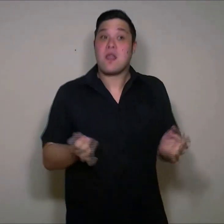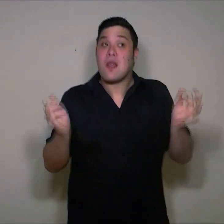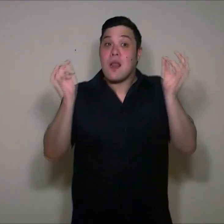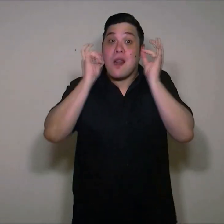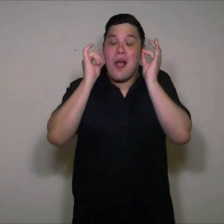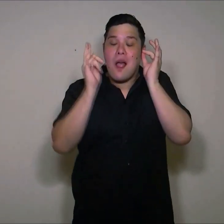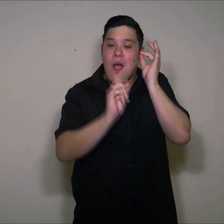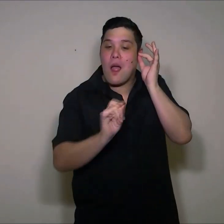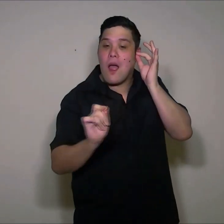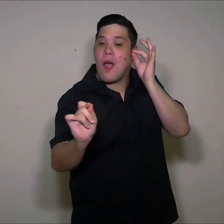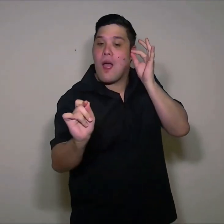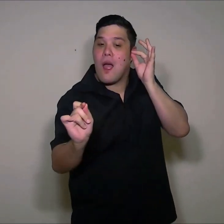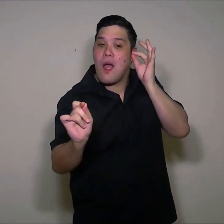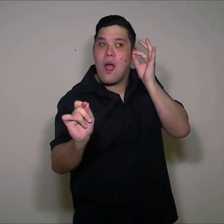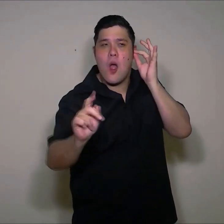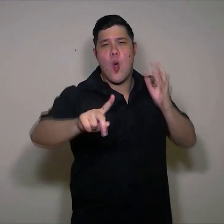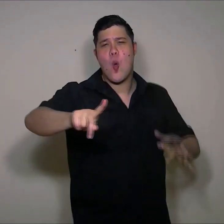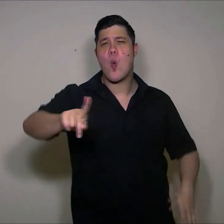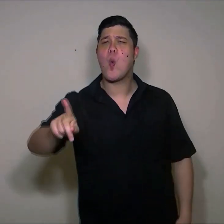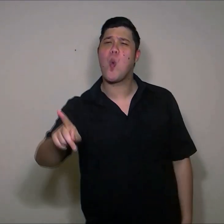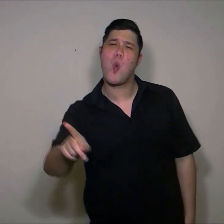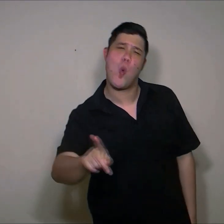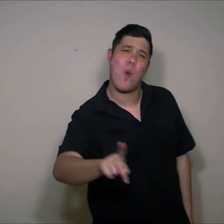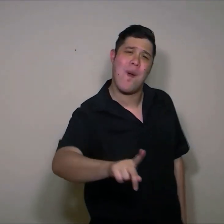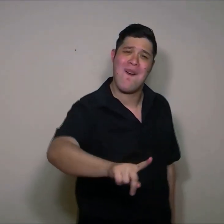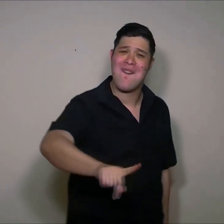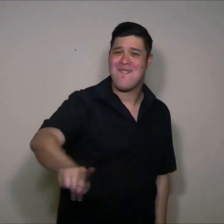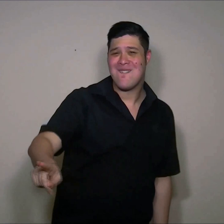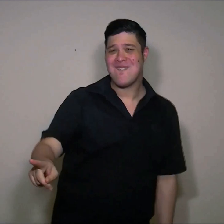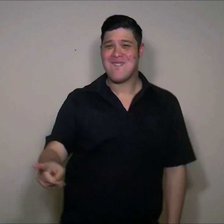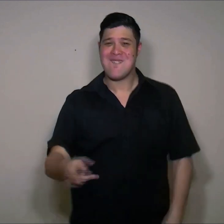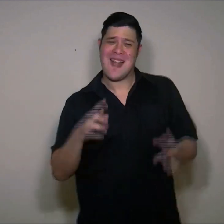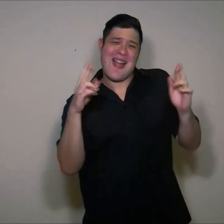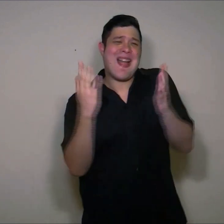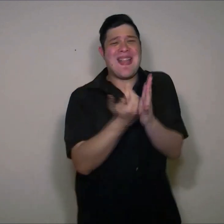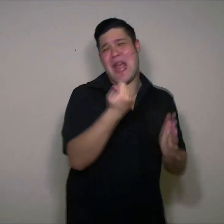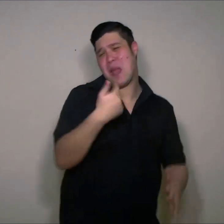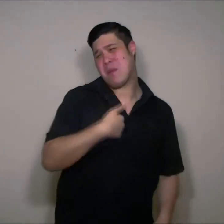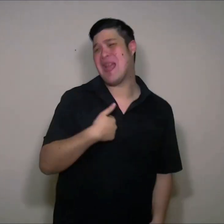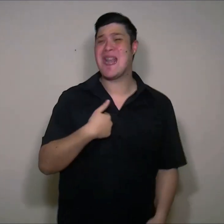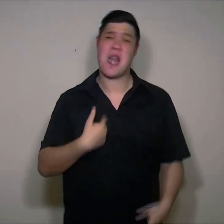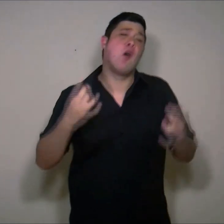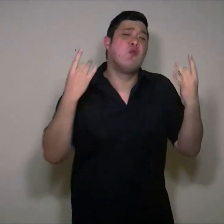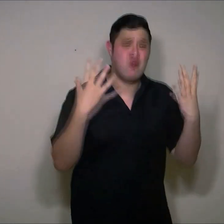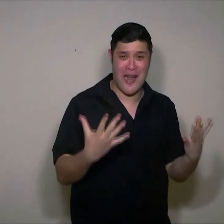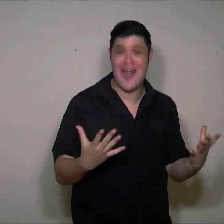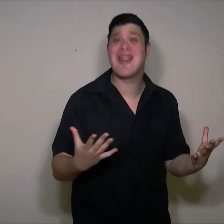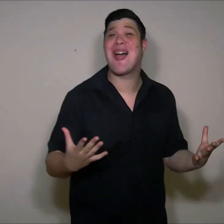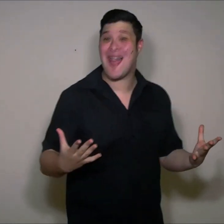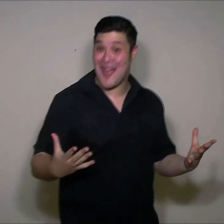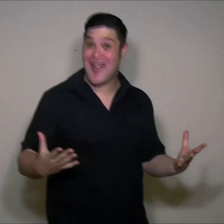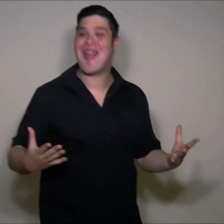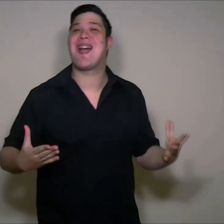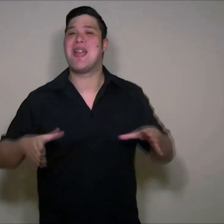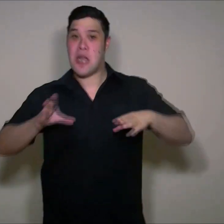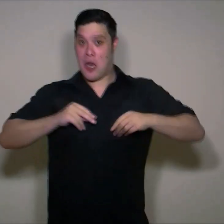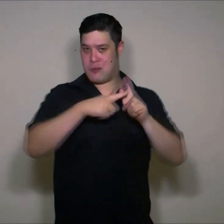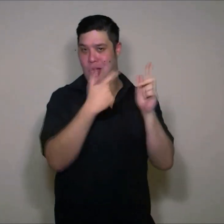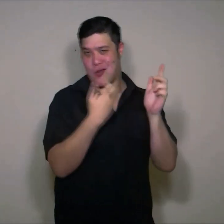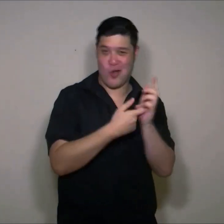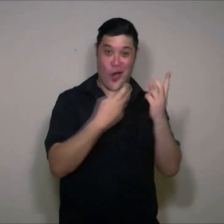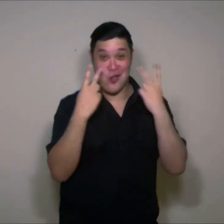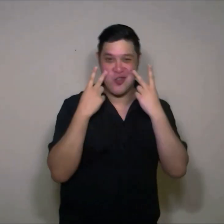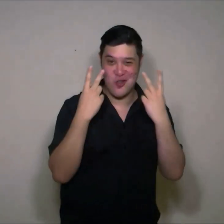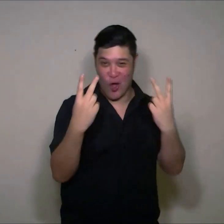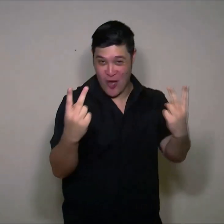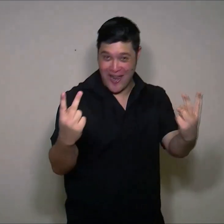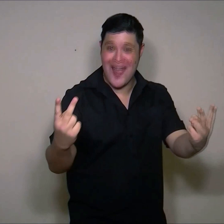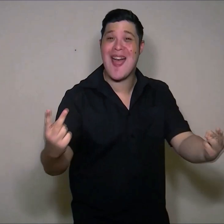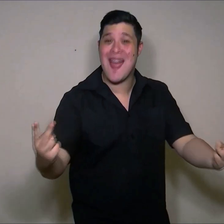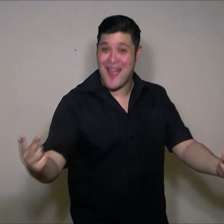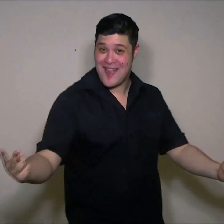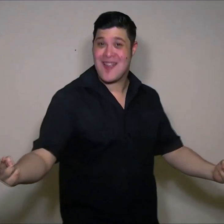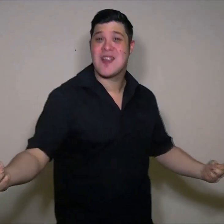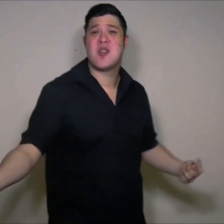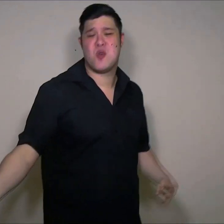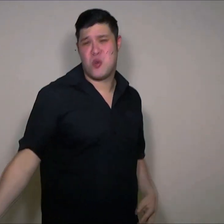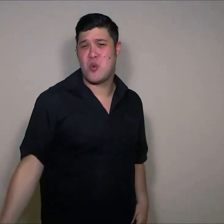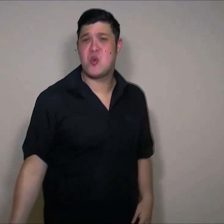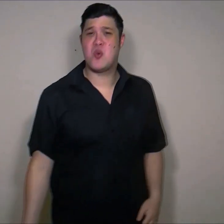Baby take out your stethoscope , you might be my only hope And i'm ready to take Doctor's orders